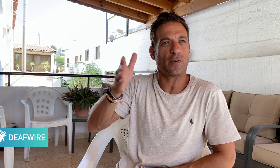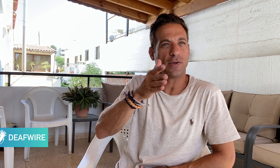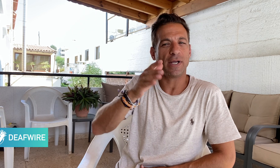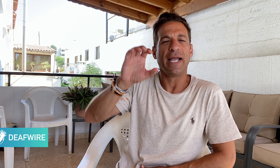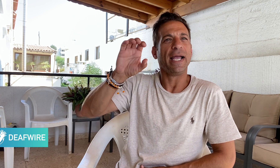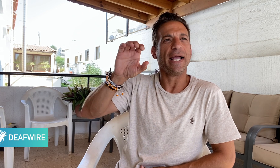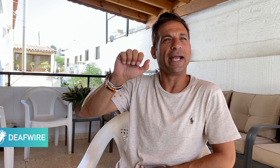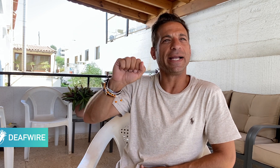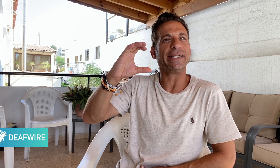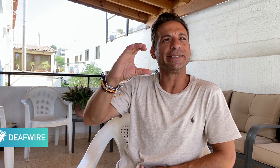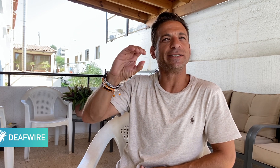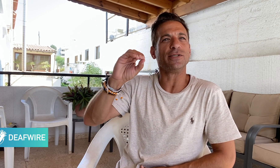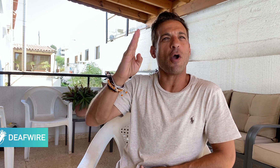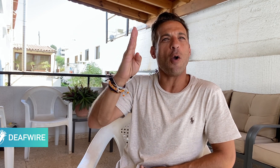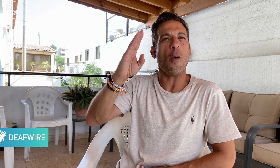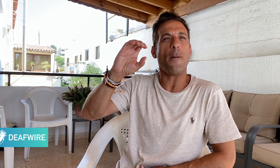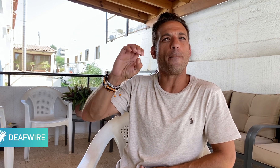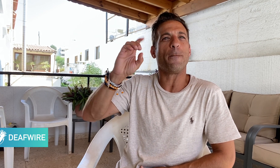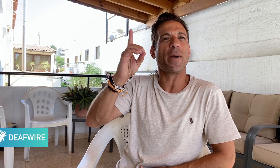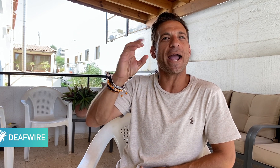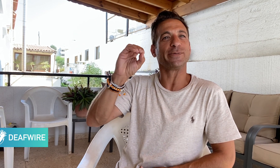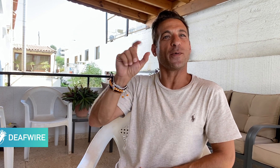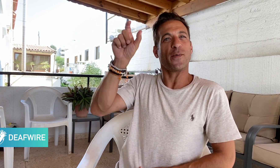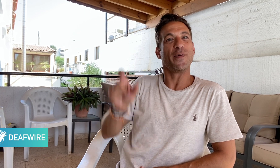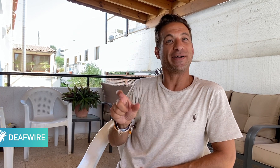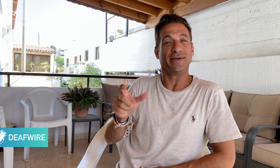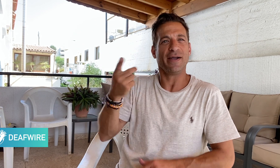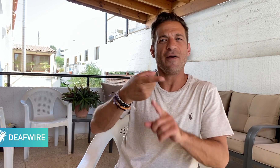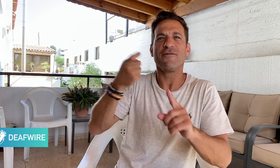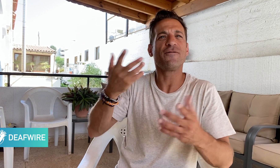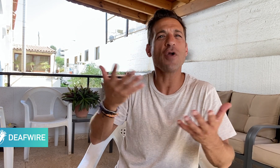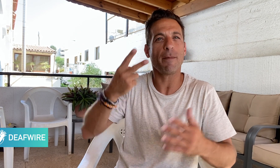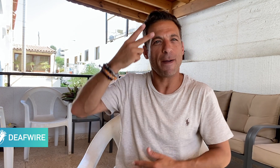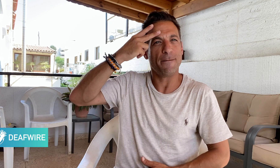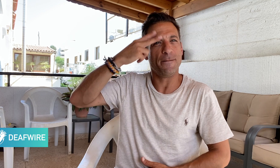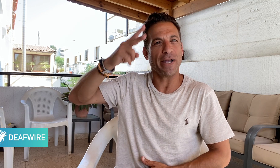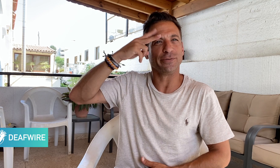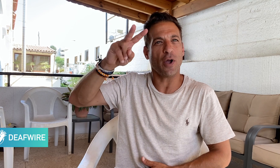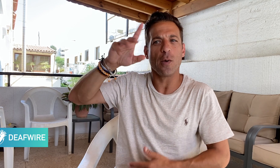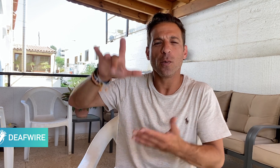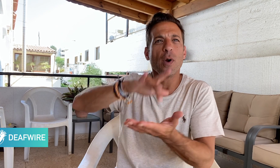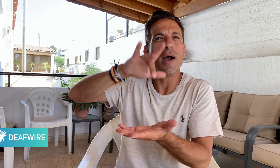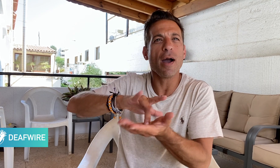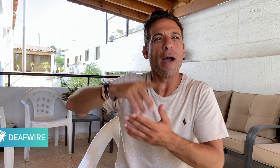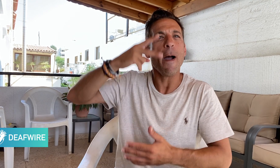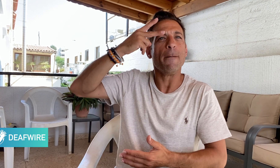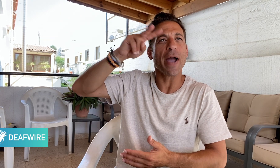who is from Mexico City, Mexico.